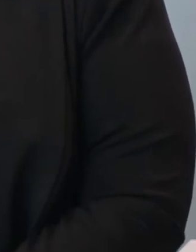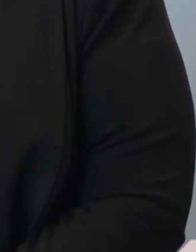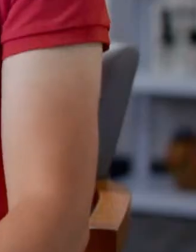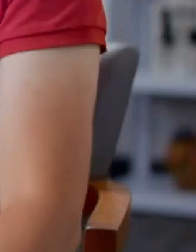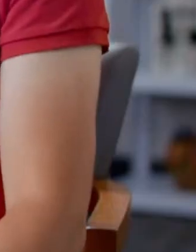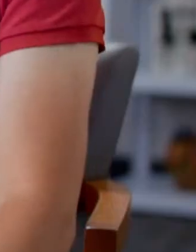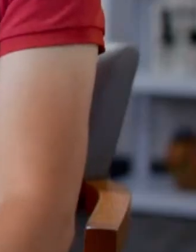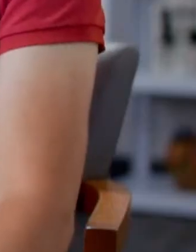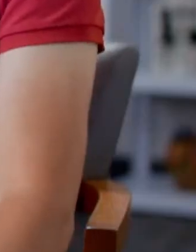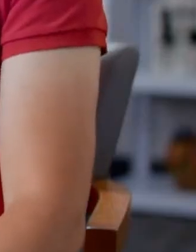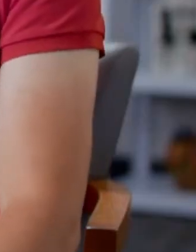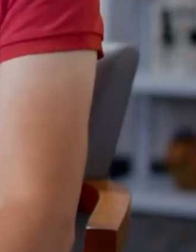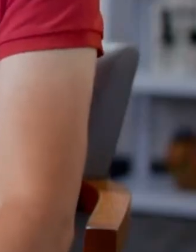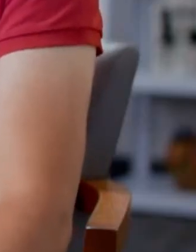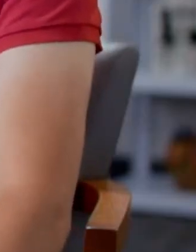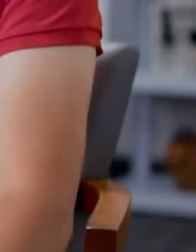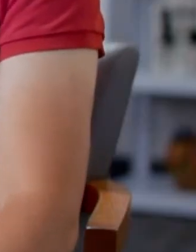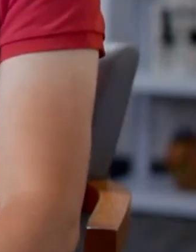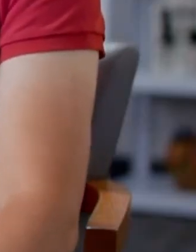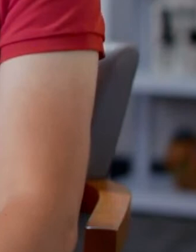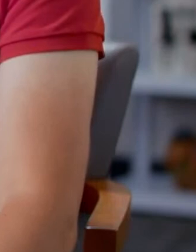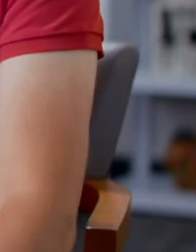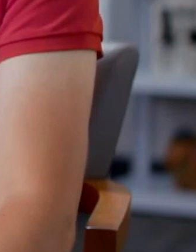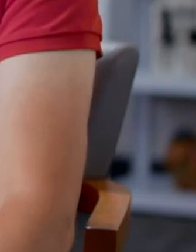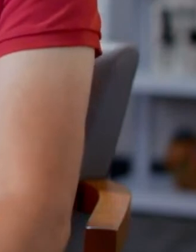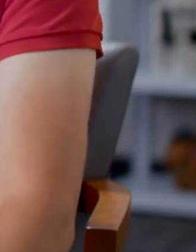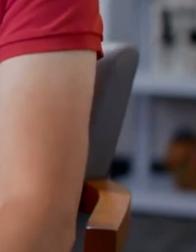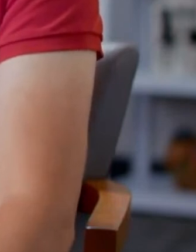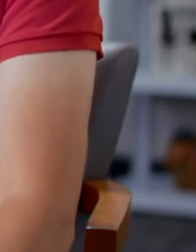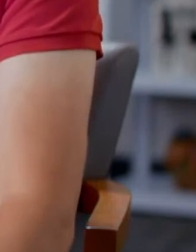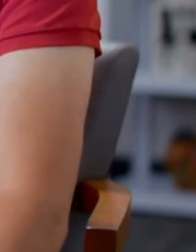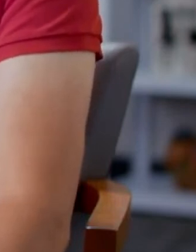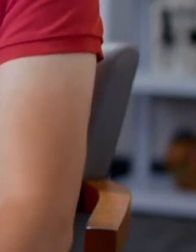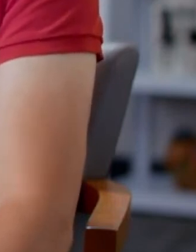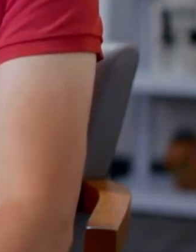the stigma around talking about mental health issues in Spanish speaking communities